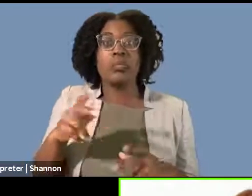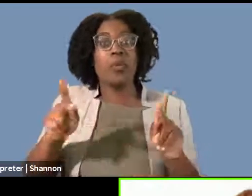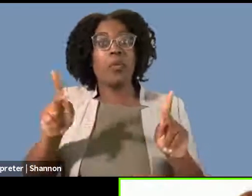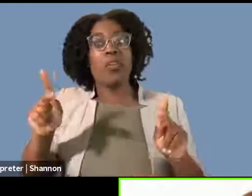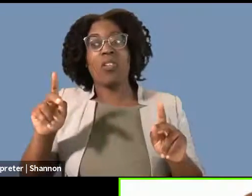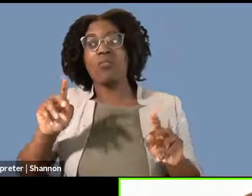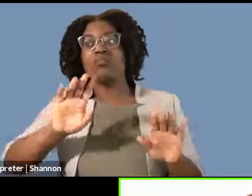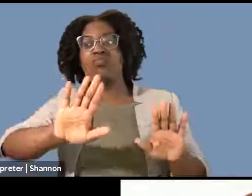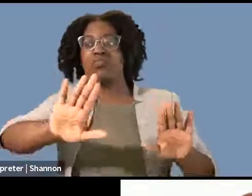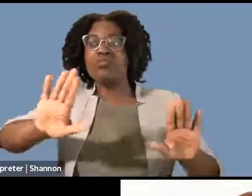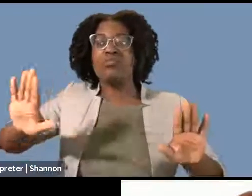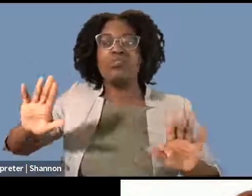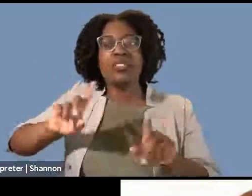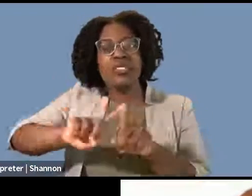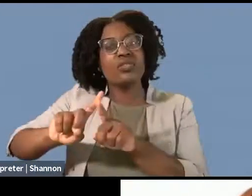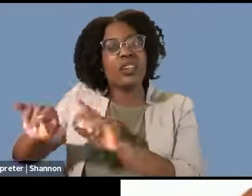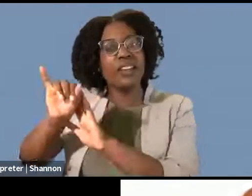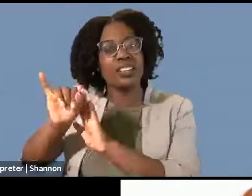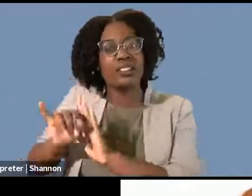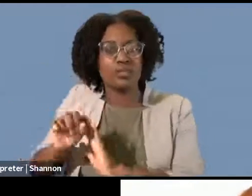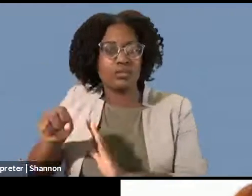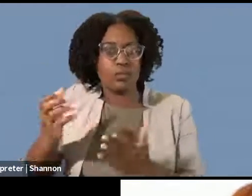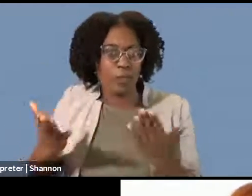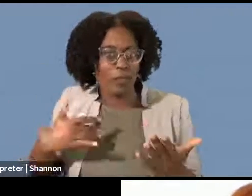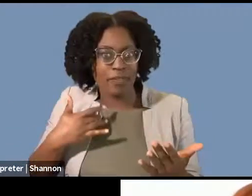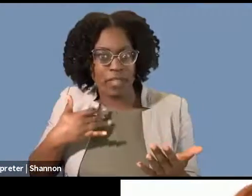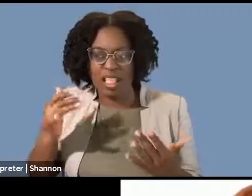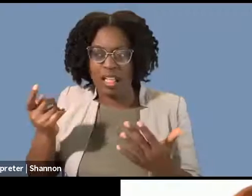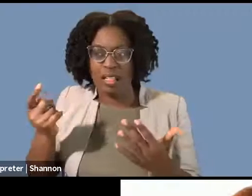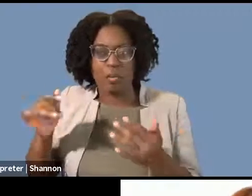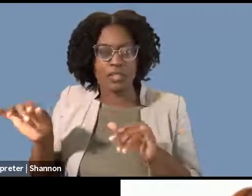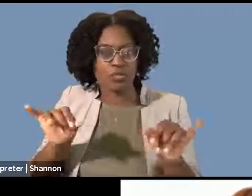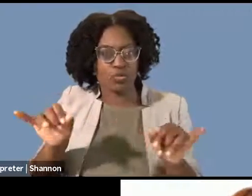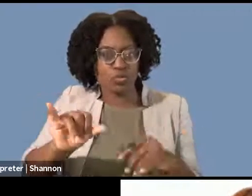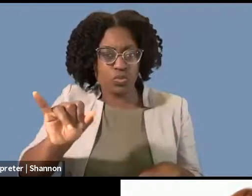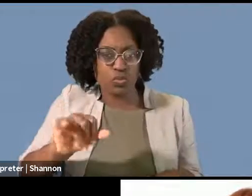can you imagine? TERRI GIVENS: I mean, for Indigenous people, the history is so